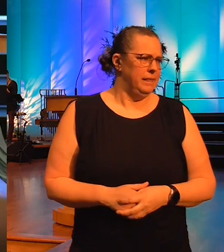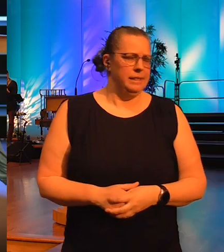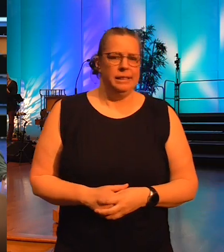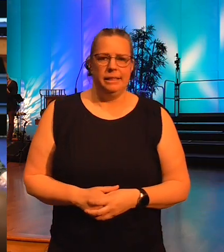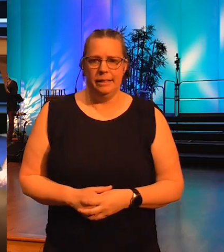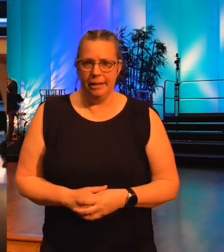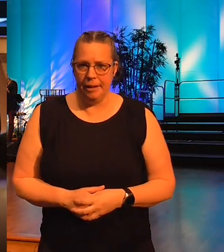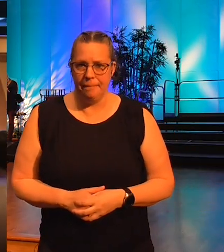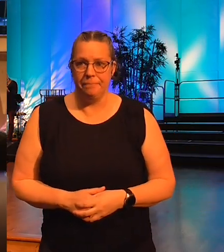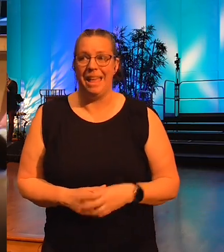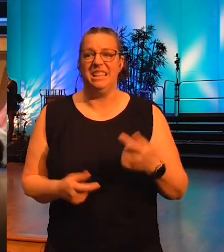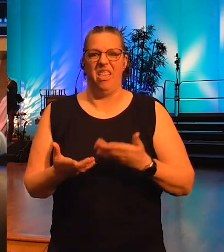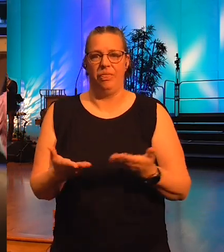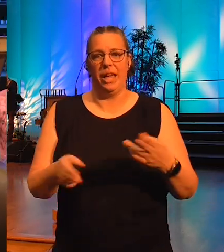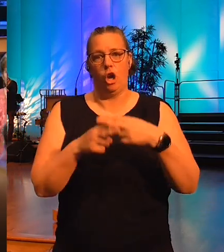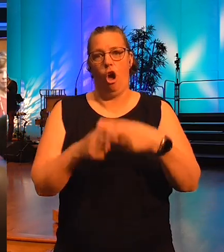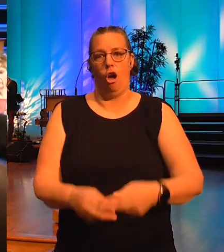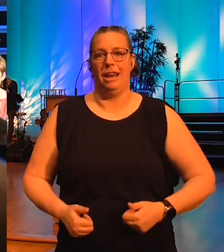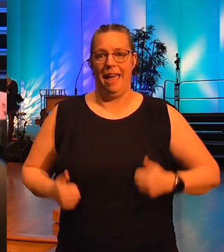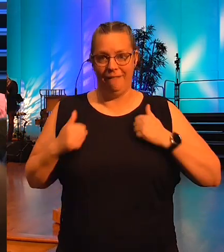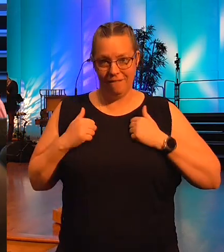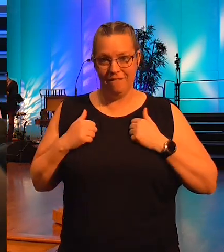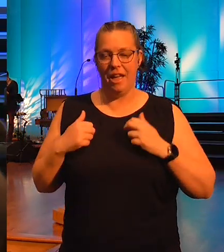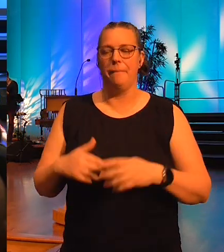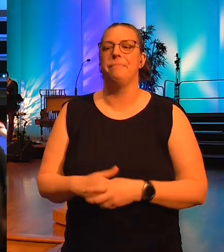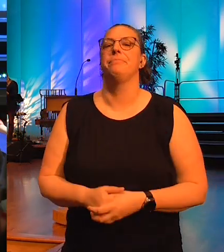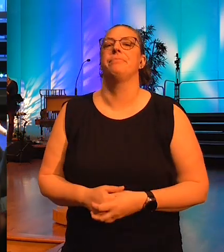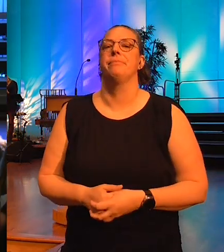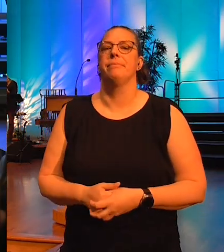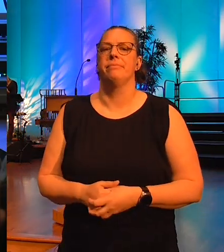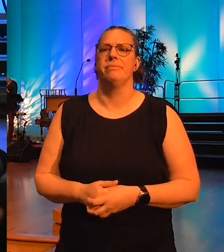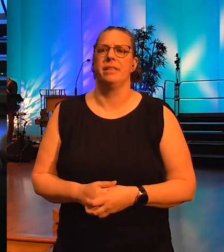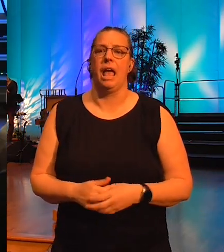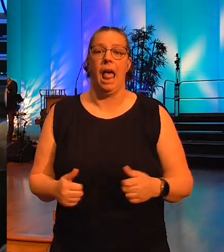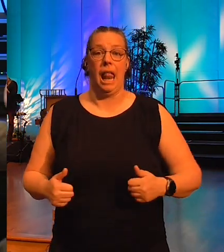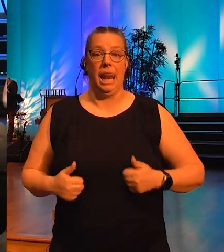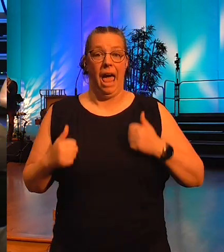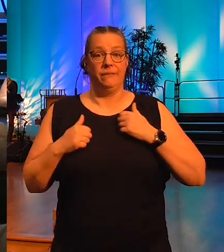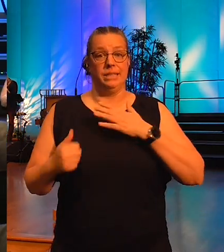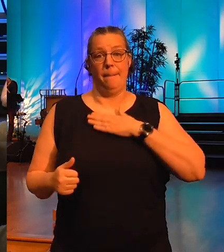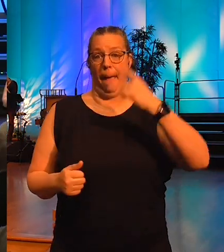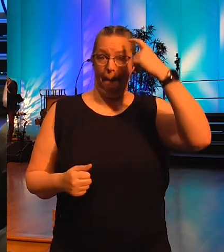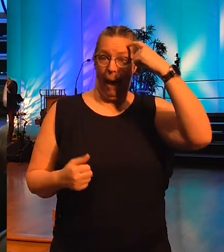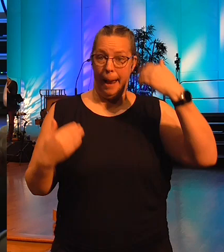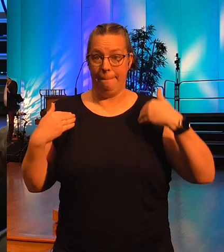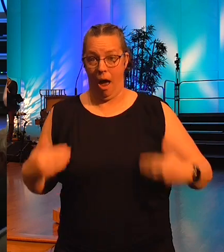to right now it is this thing called life thing called life is in my mind body and all that I